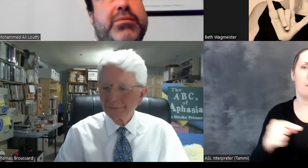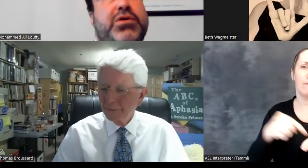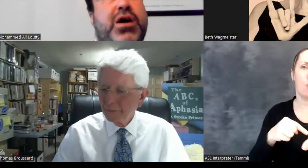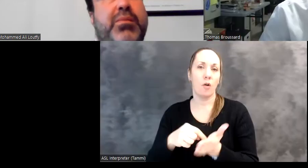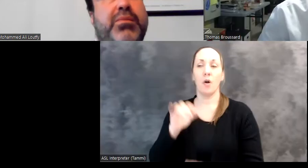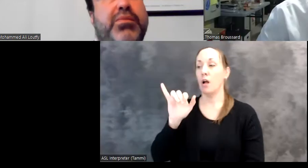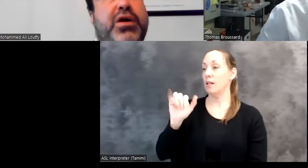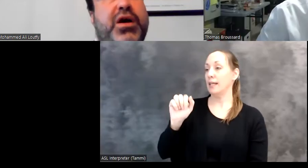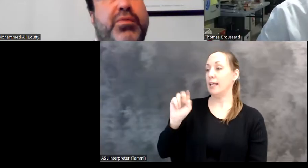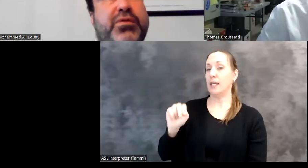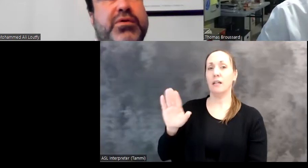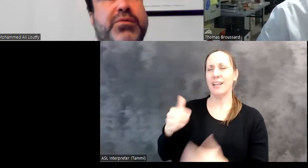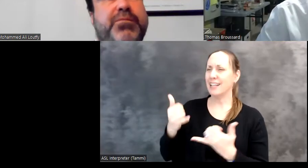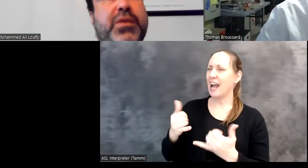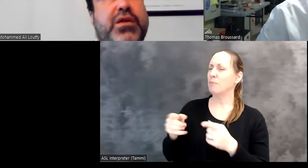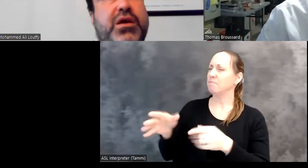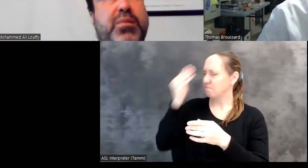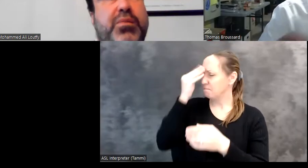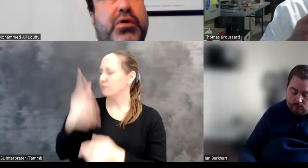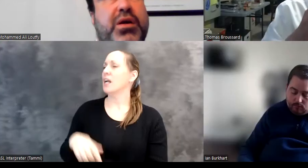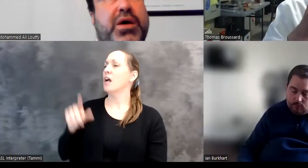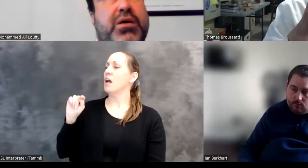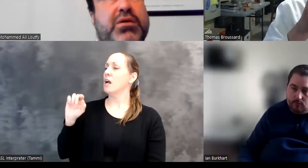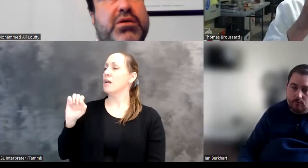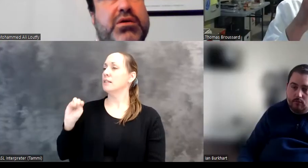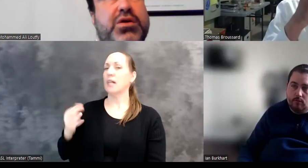in a more affordable way.